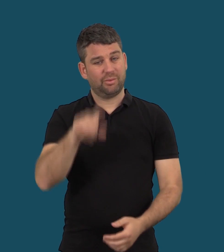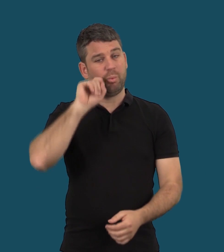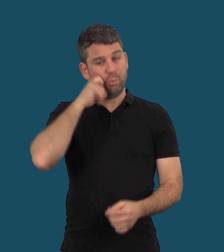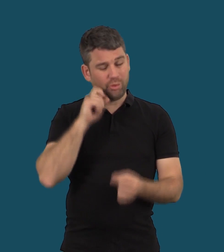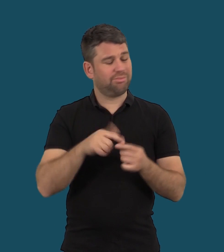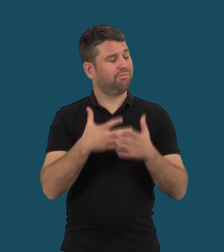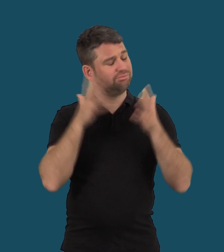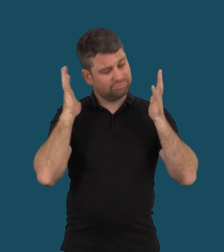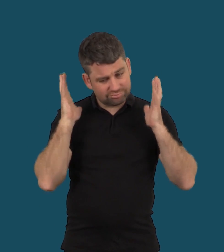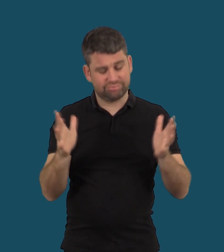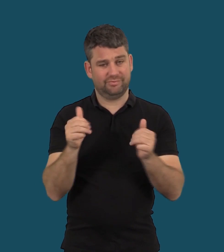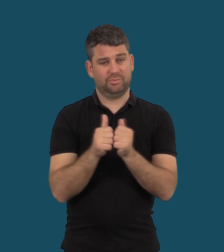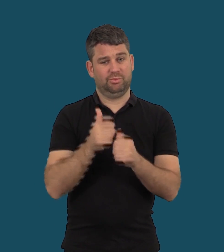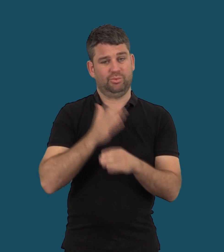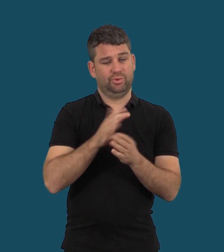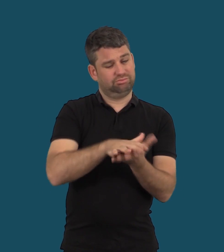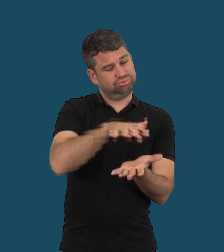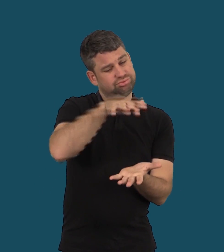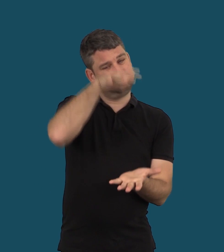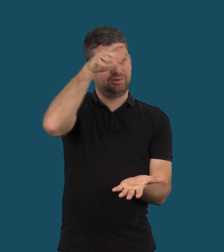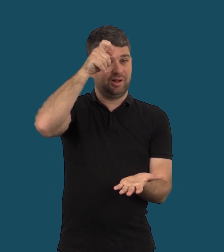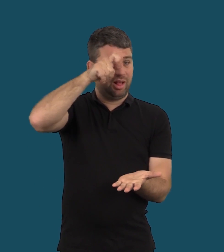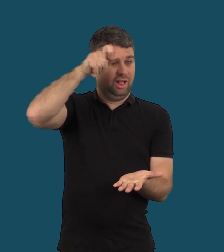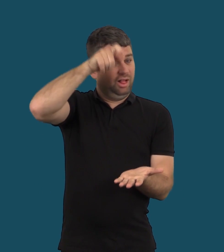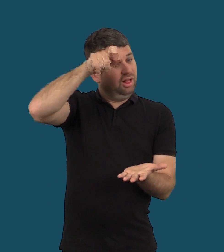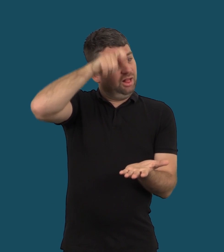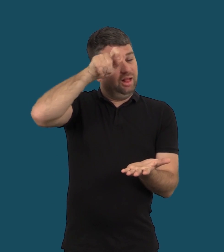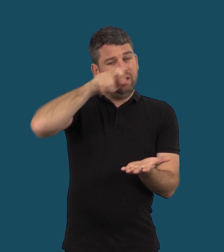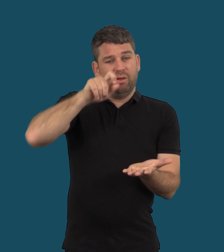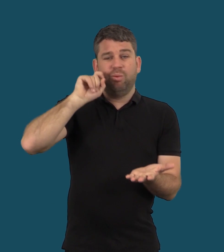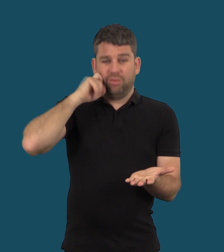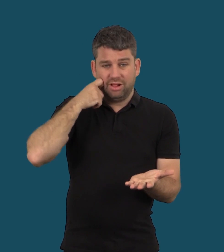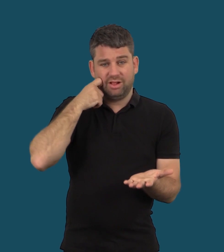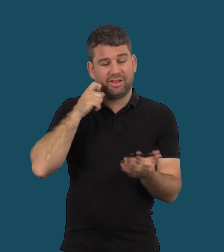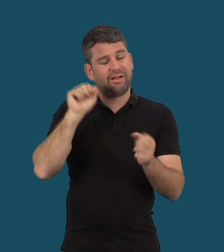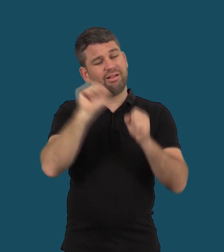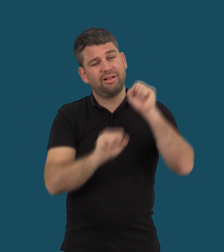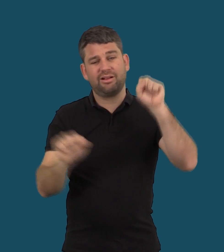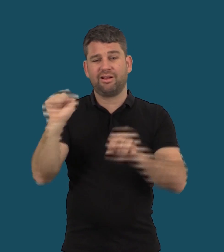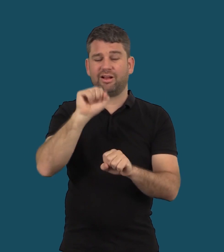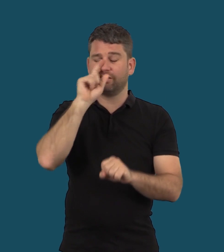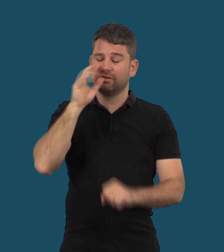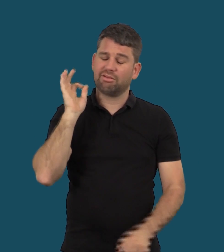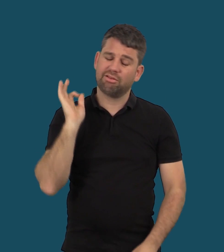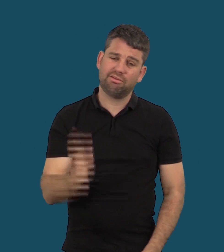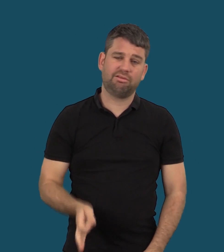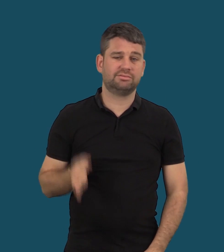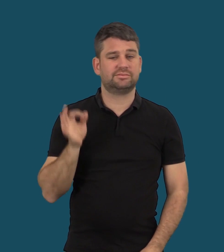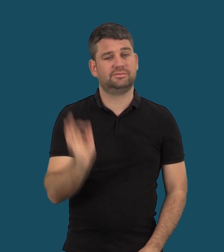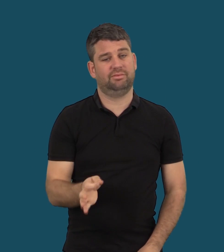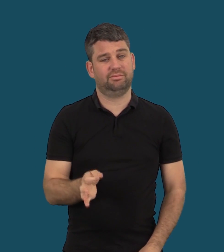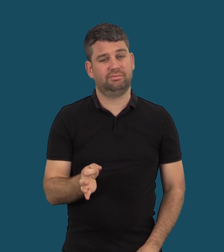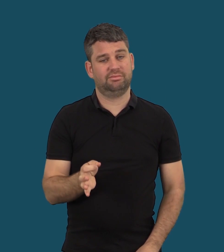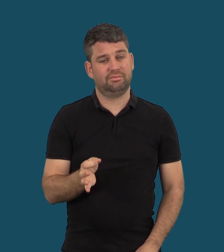There will be a lot of paperwork and cleaning up can take a long time.